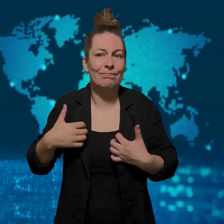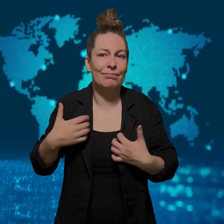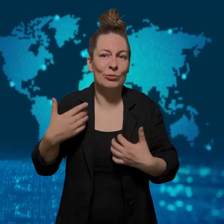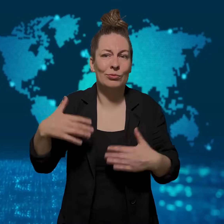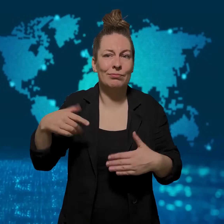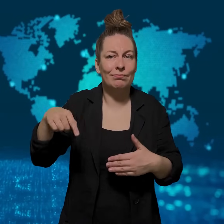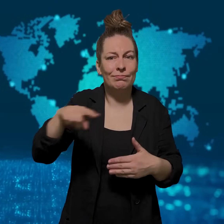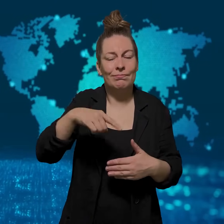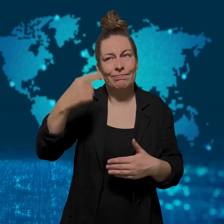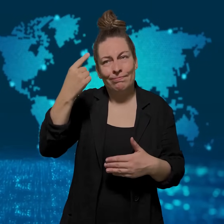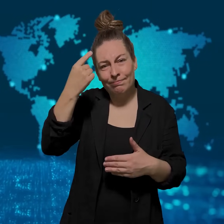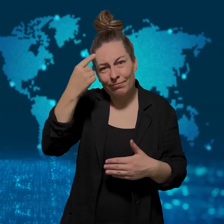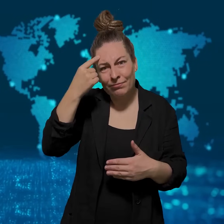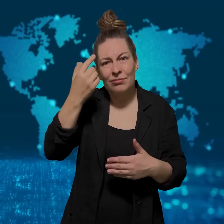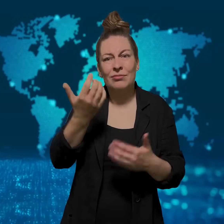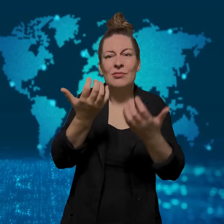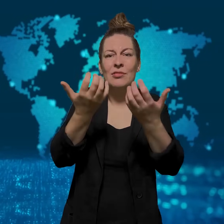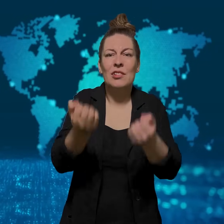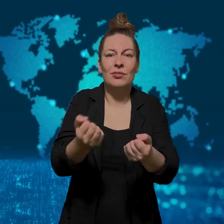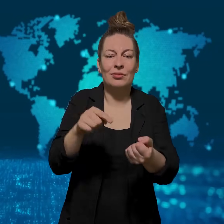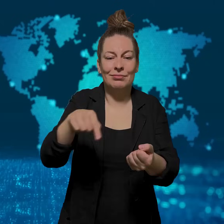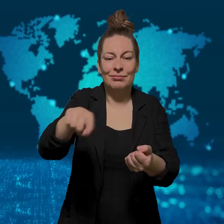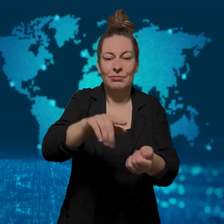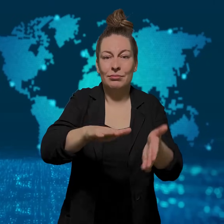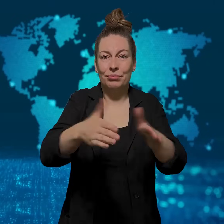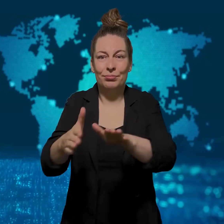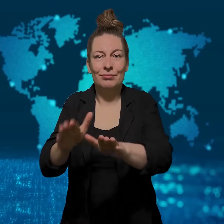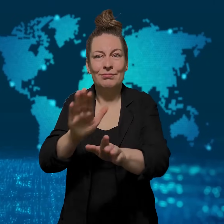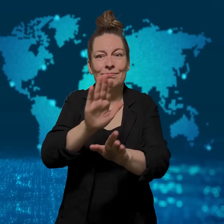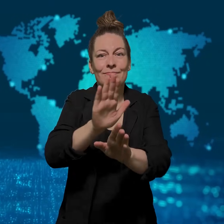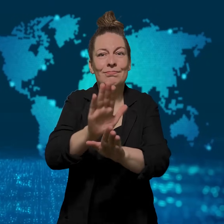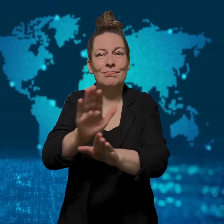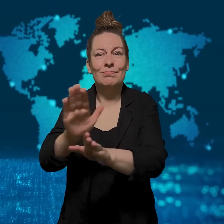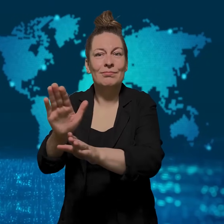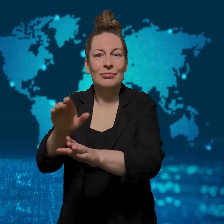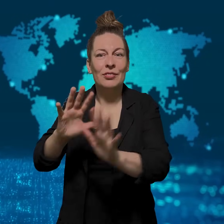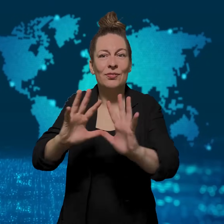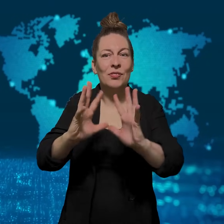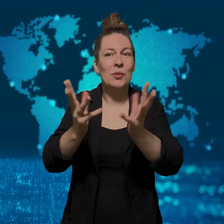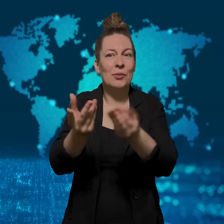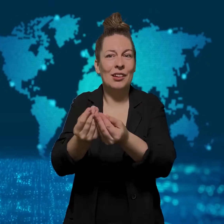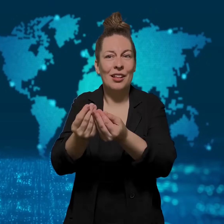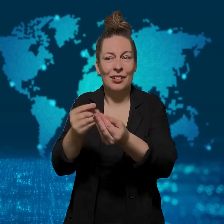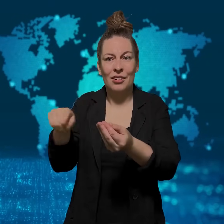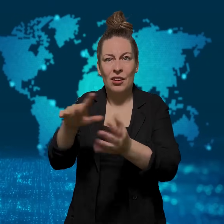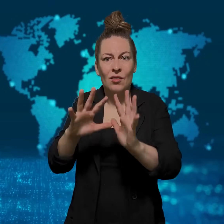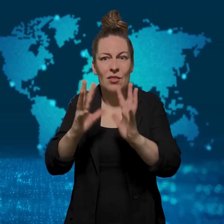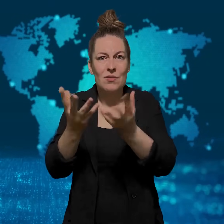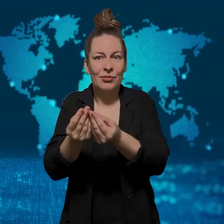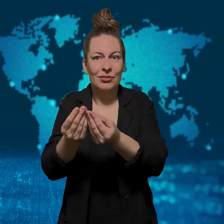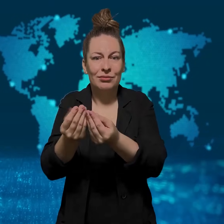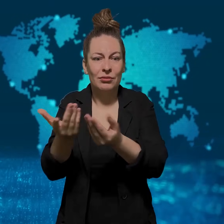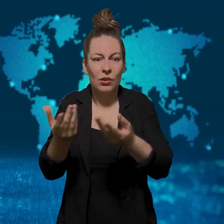the fire and deaths, saying he was "extremely distressed"